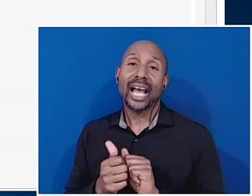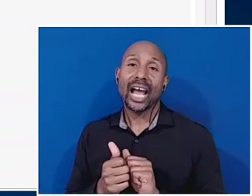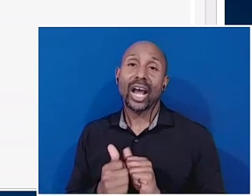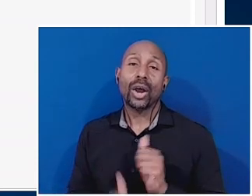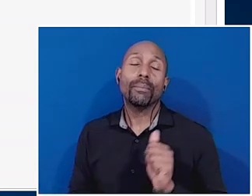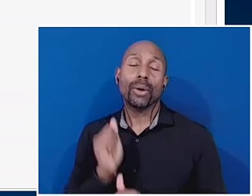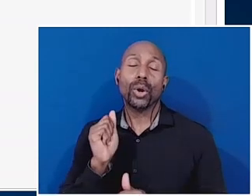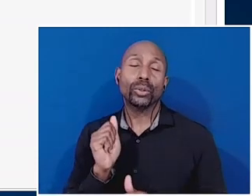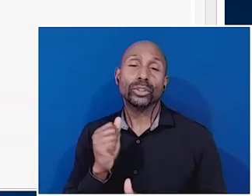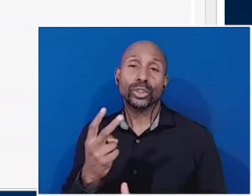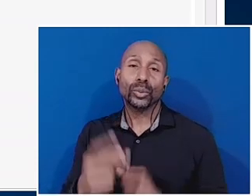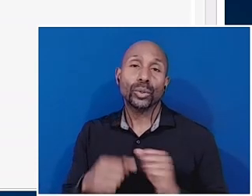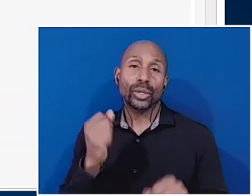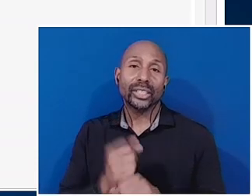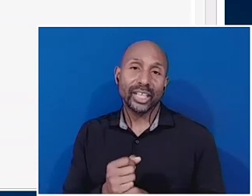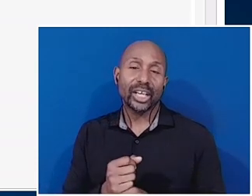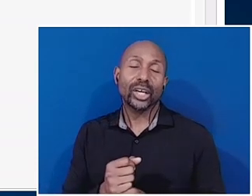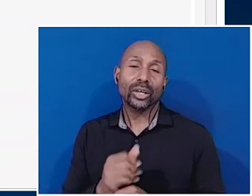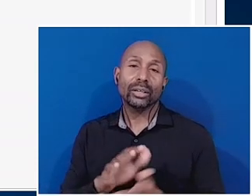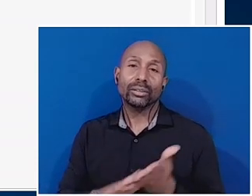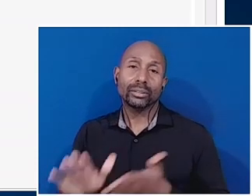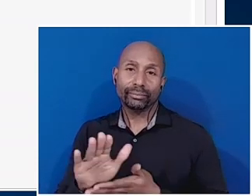two-year sector operates.